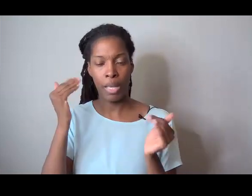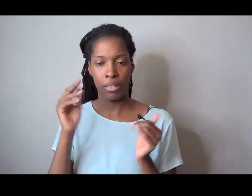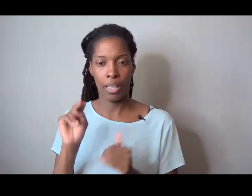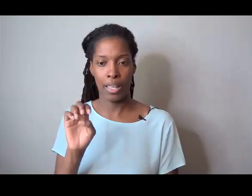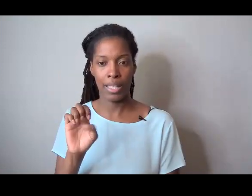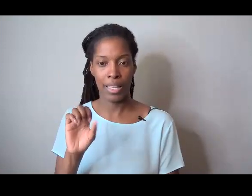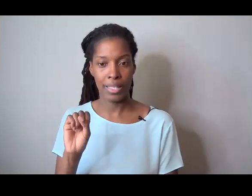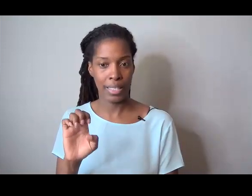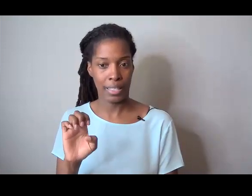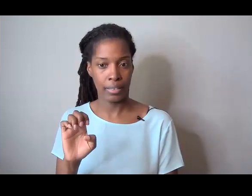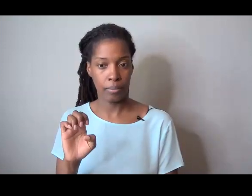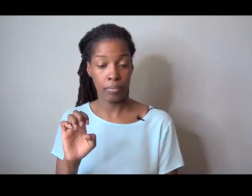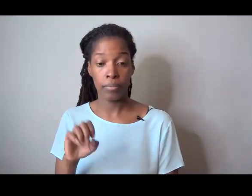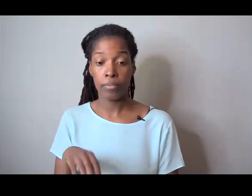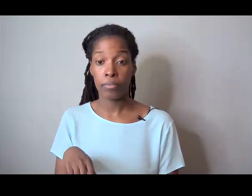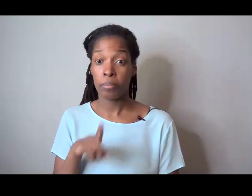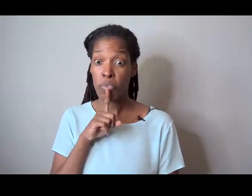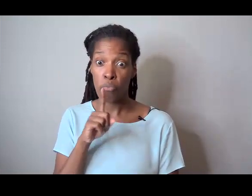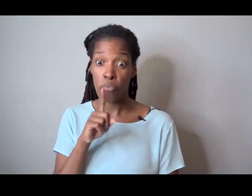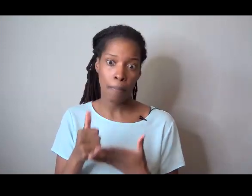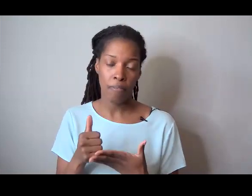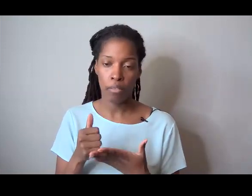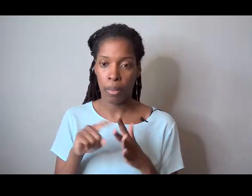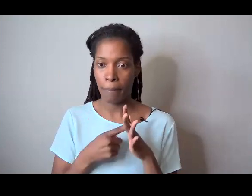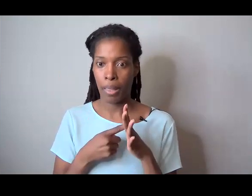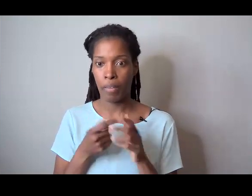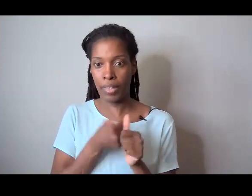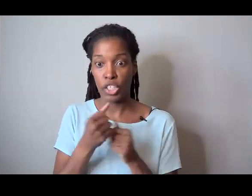It is really helpful at the beginning of each year to do a little bit of planning for your business.